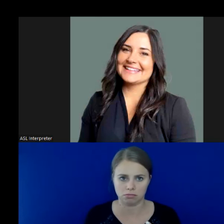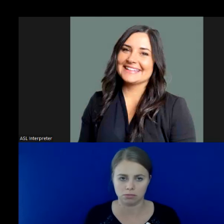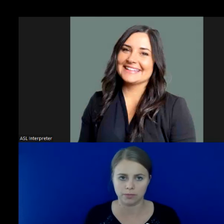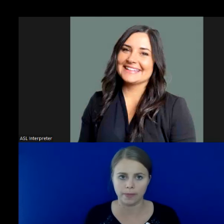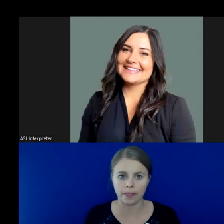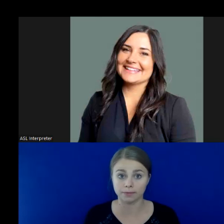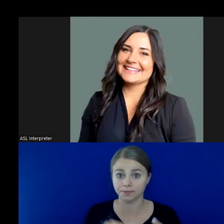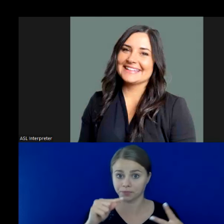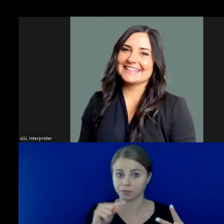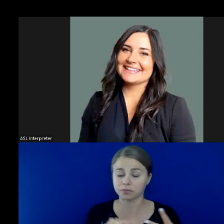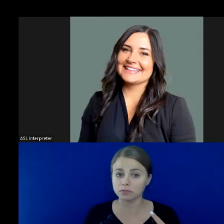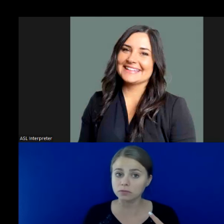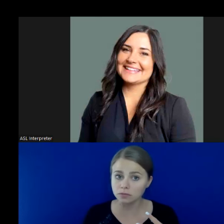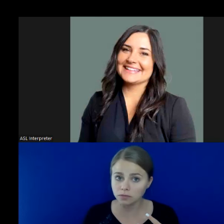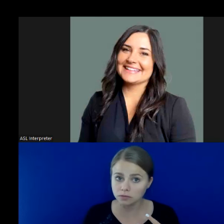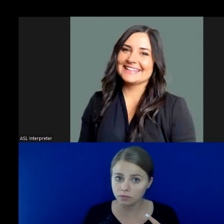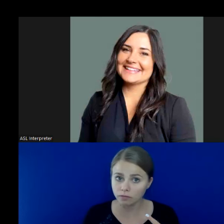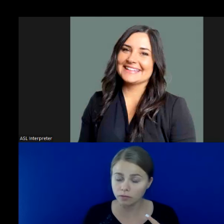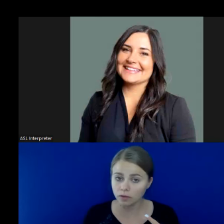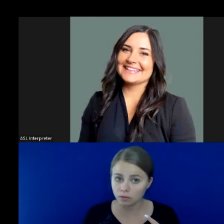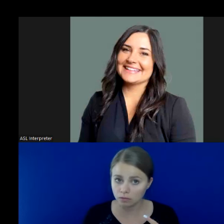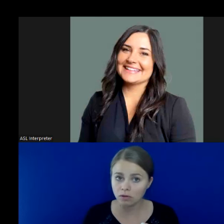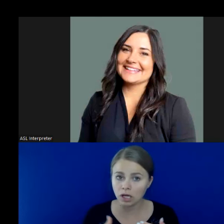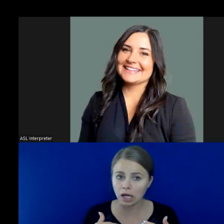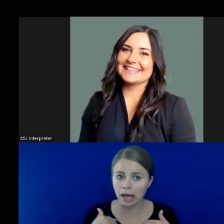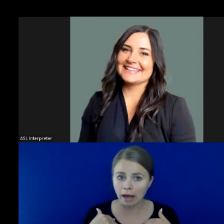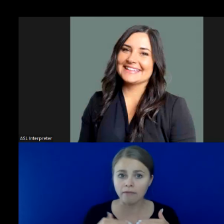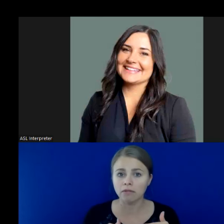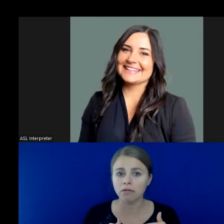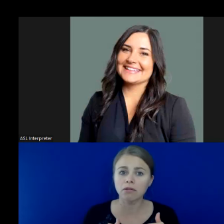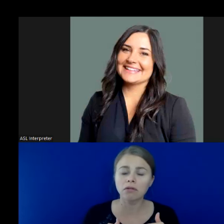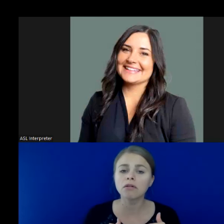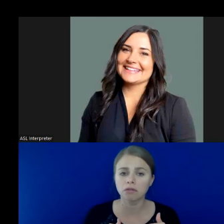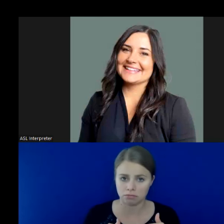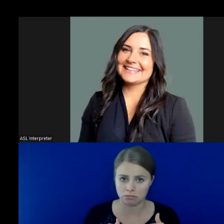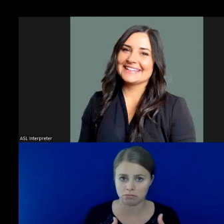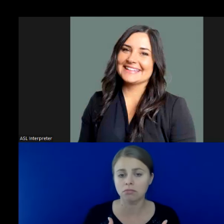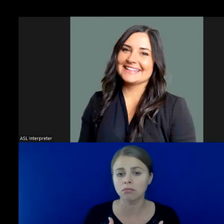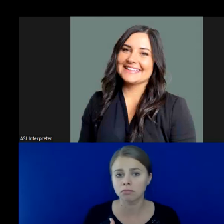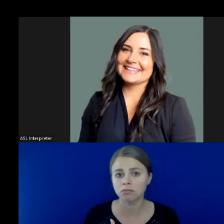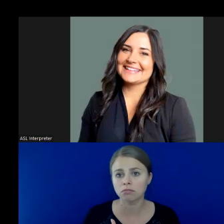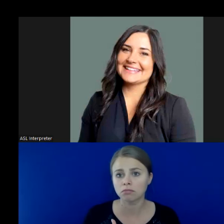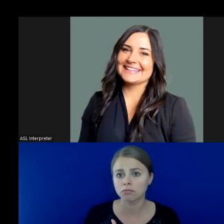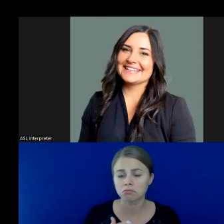And then did it have equitable treatment for all users? Absolutely. If anything, the users